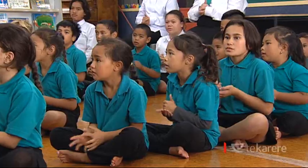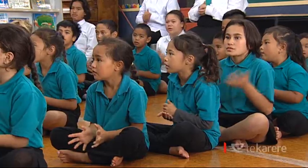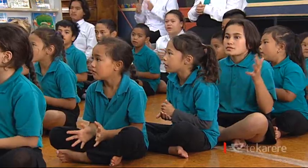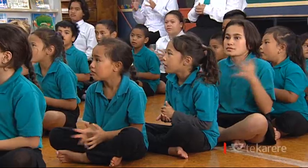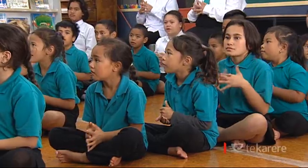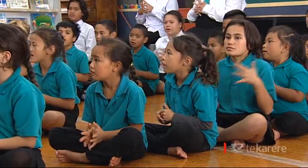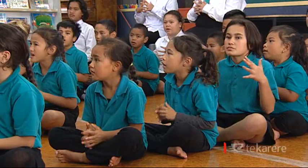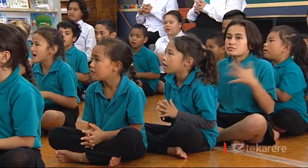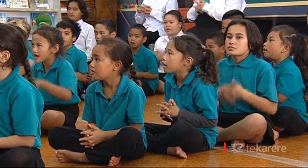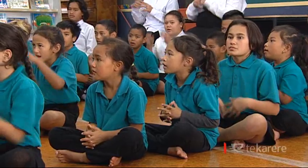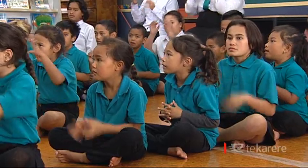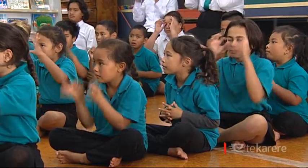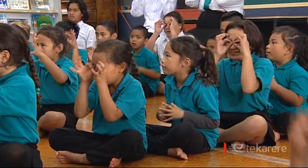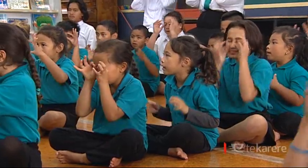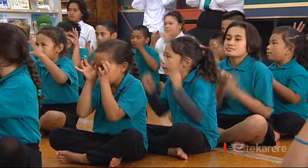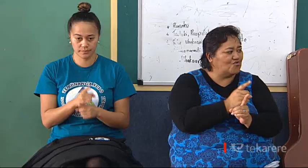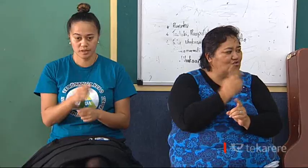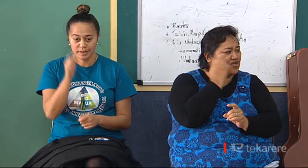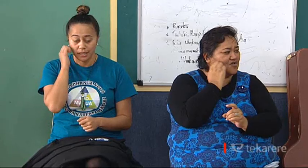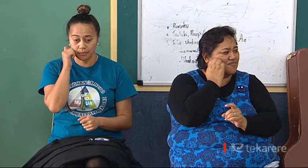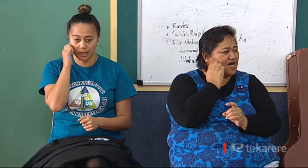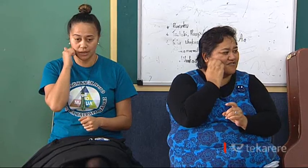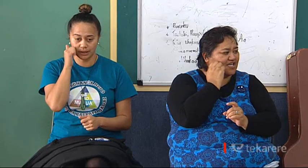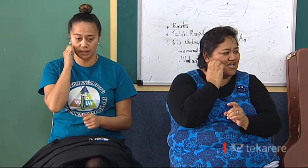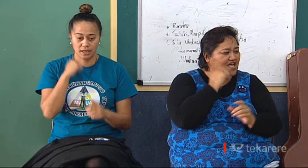This is Te Kura Kaupapa Maori o Ngati Ruanui.